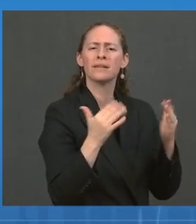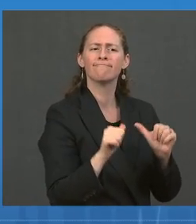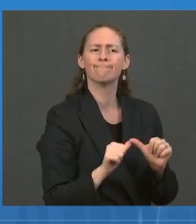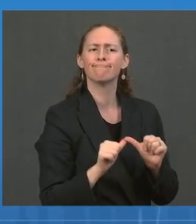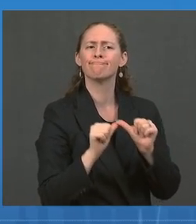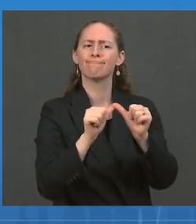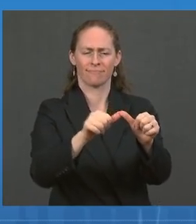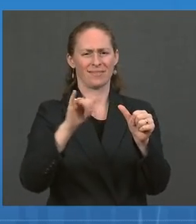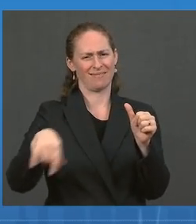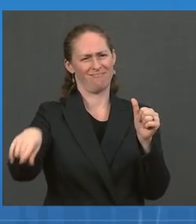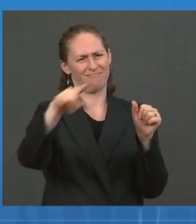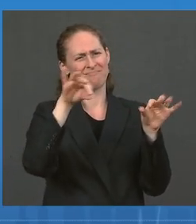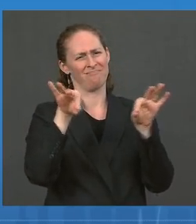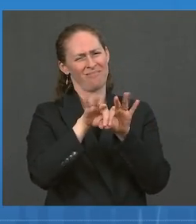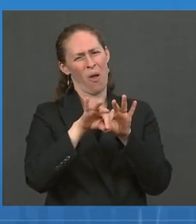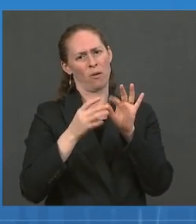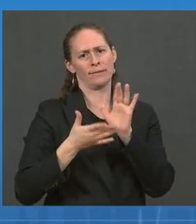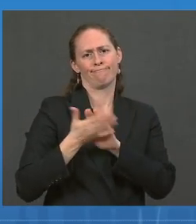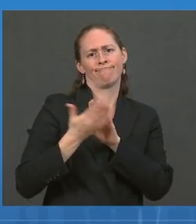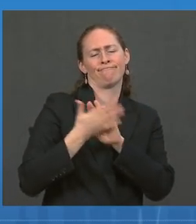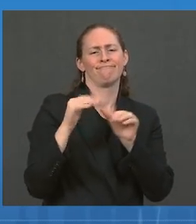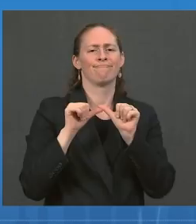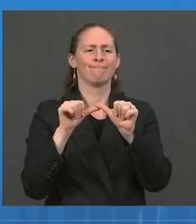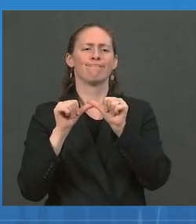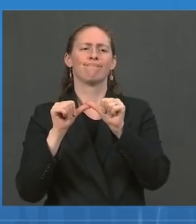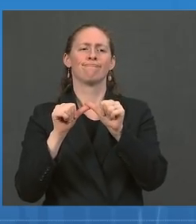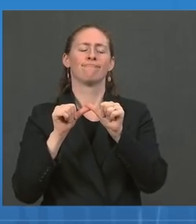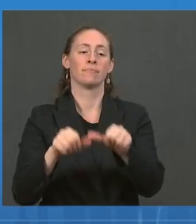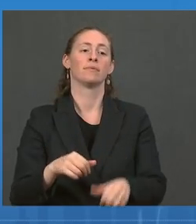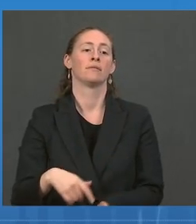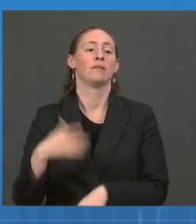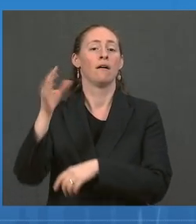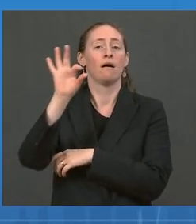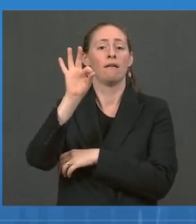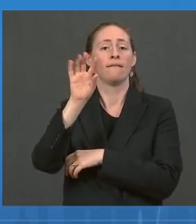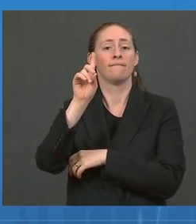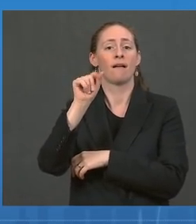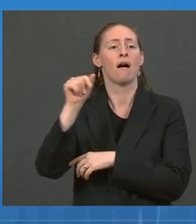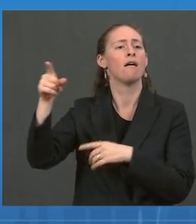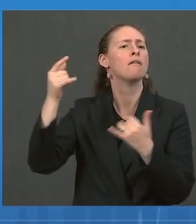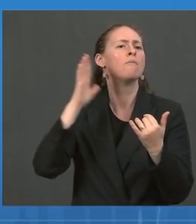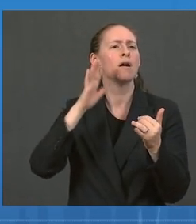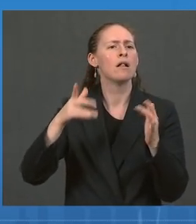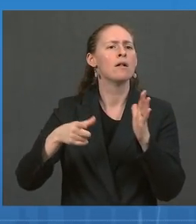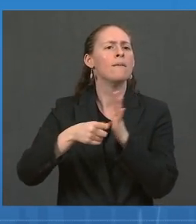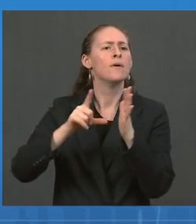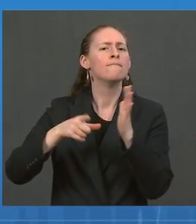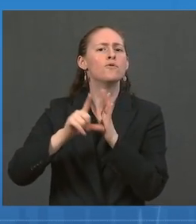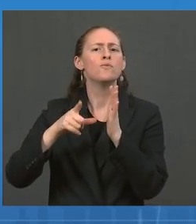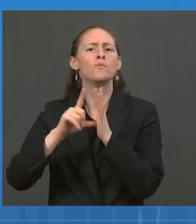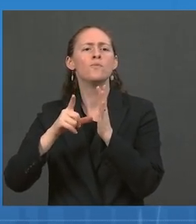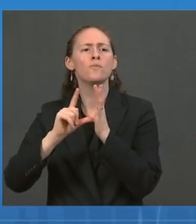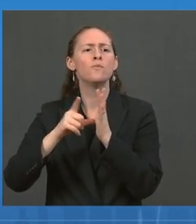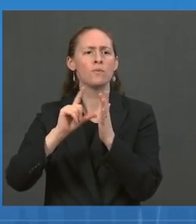Both FDA and CDC reviewed data on the safety of booster shots, including for those who are 18 to 64.